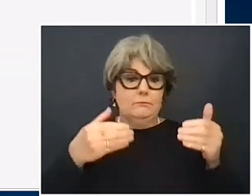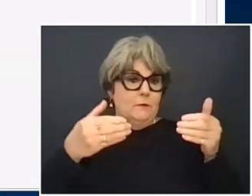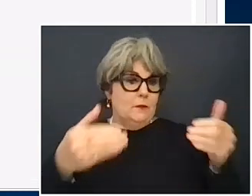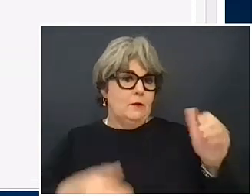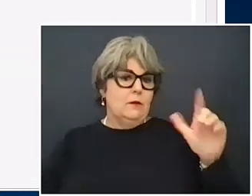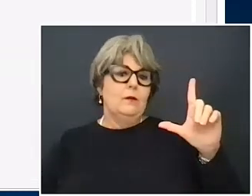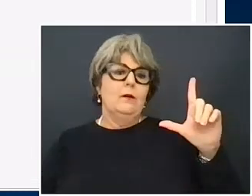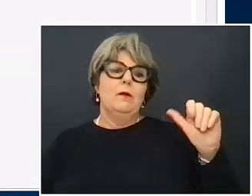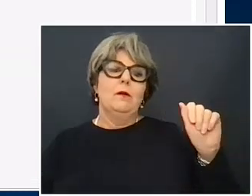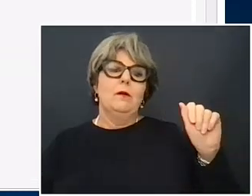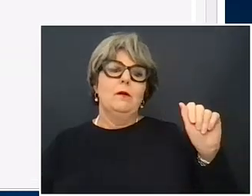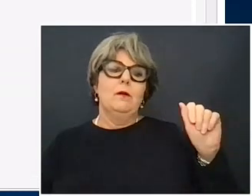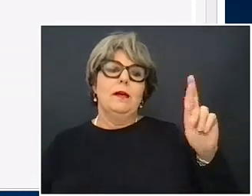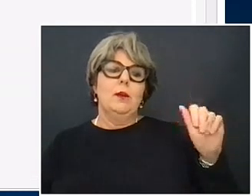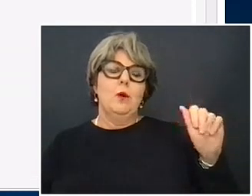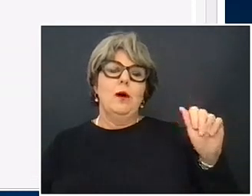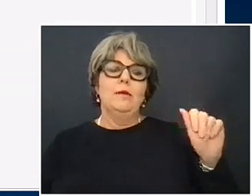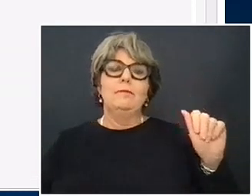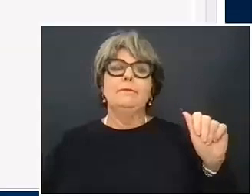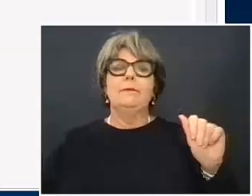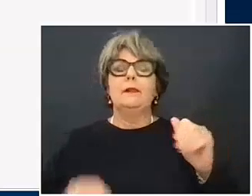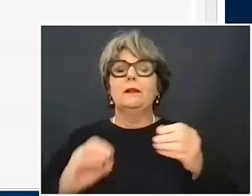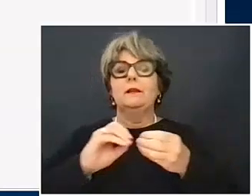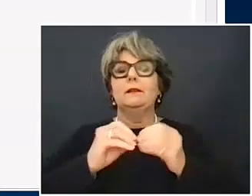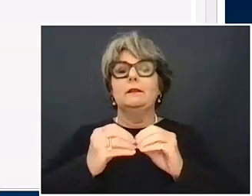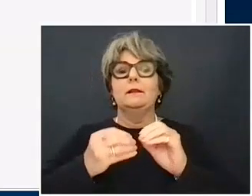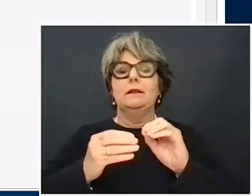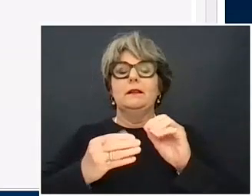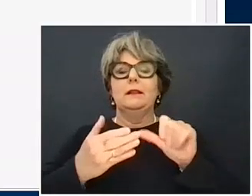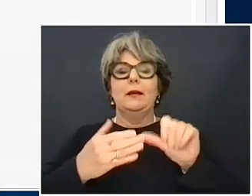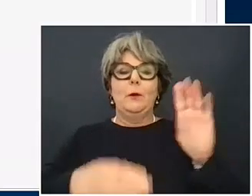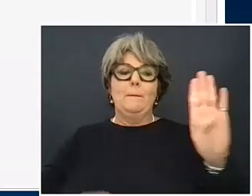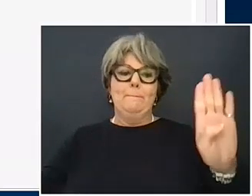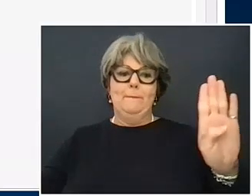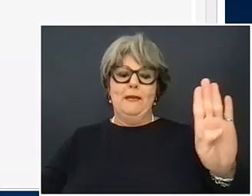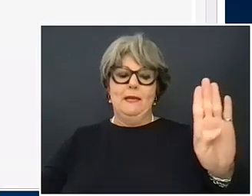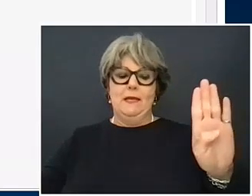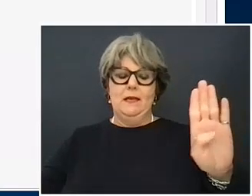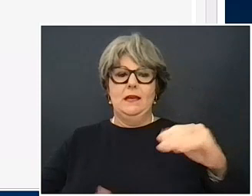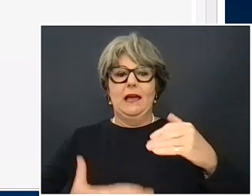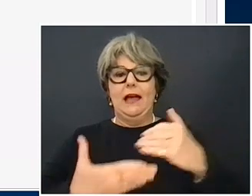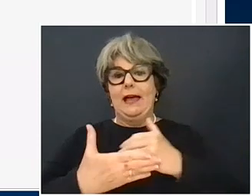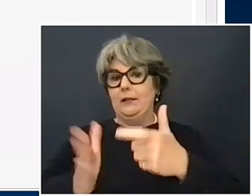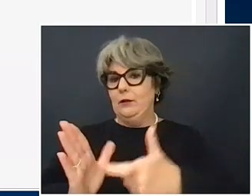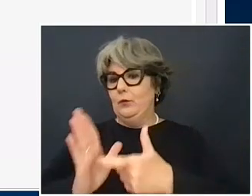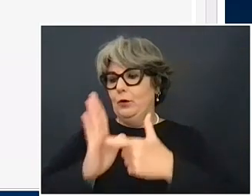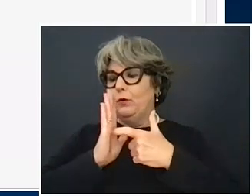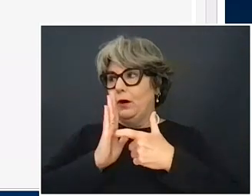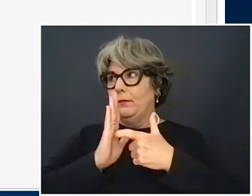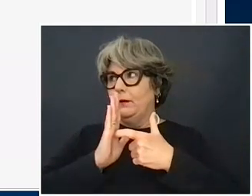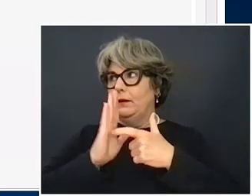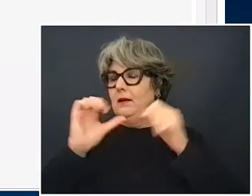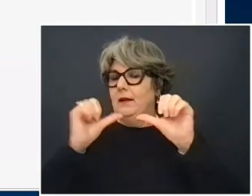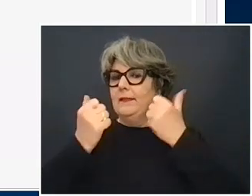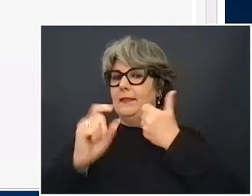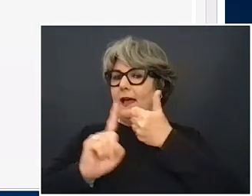Okay so, on item (b), there's a new requirement about the agency posting its